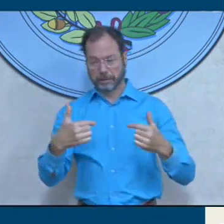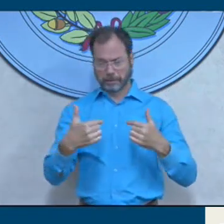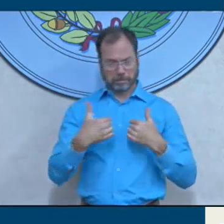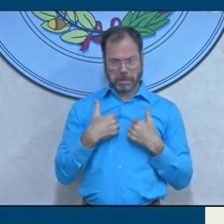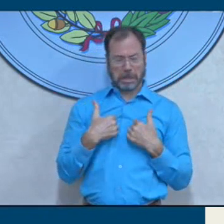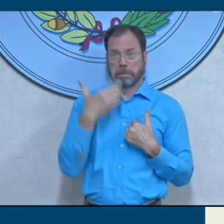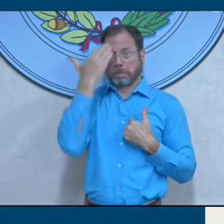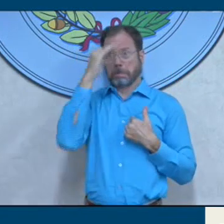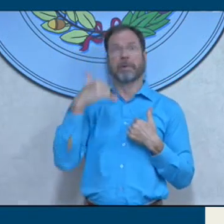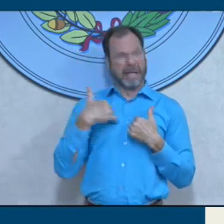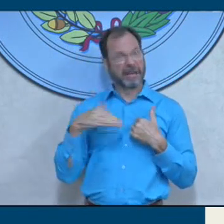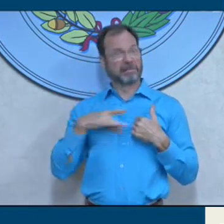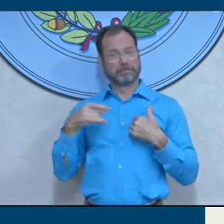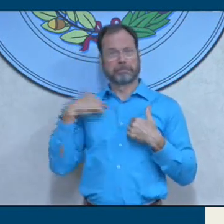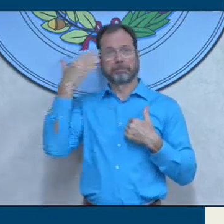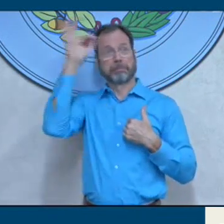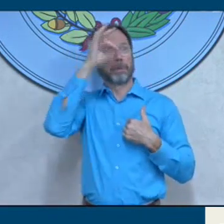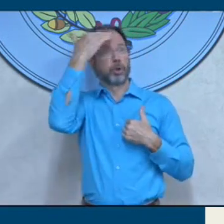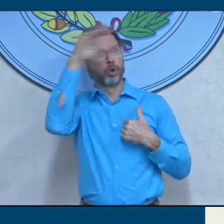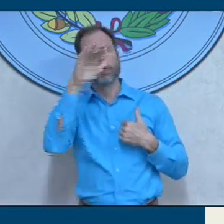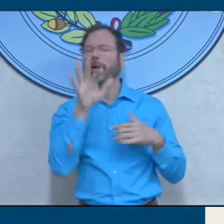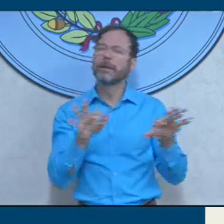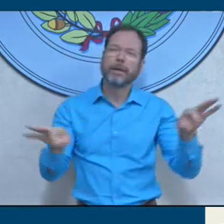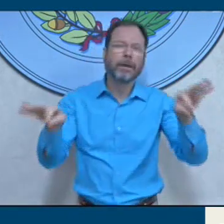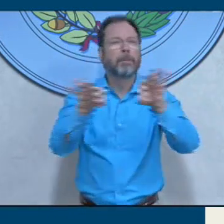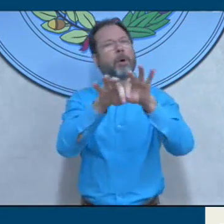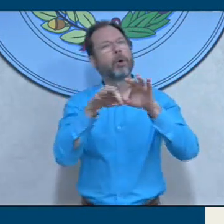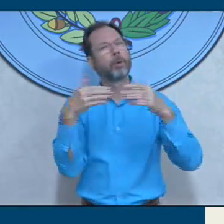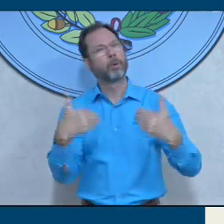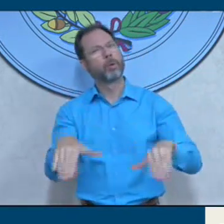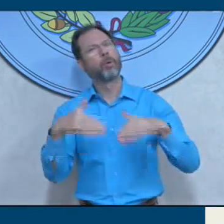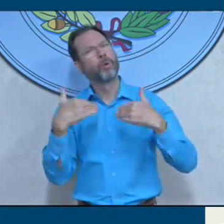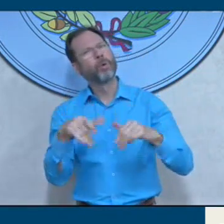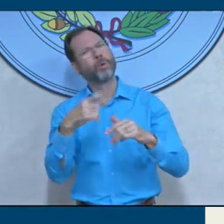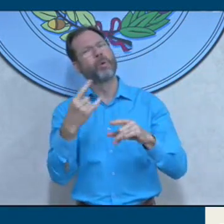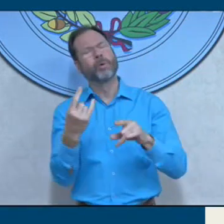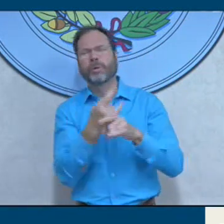MAY NOT KNOW YOU HAVE COVERED AND YOU MAY STILL BE GOING OUT. BECAUSE YOU MAY HAVE IT